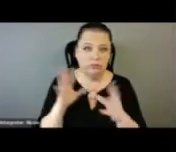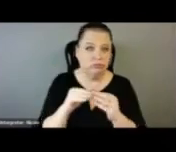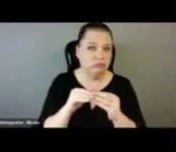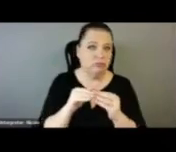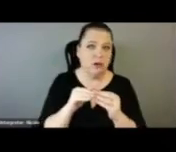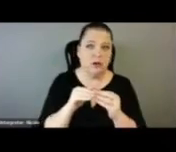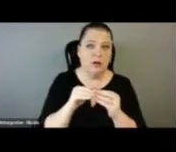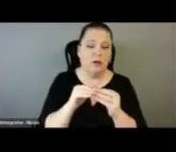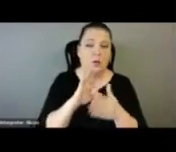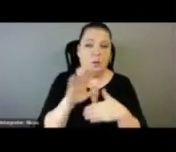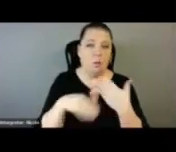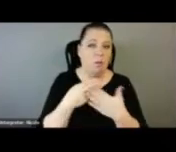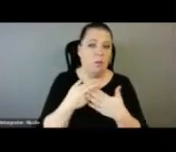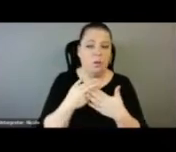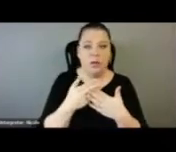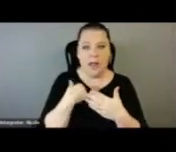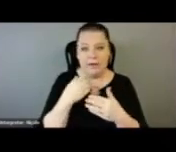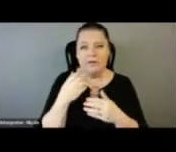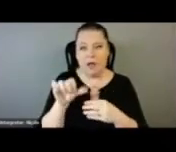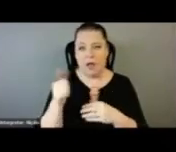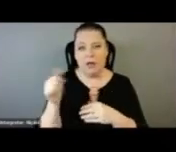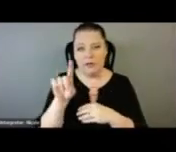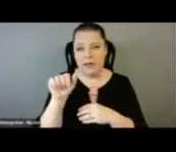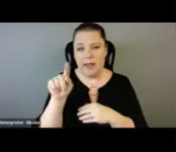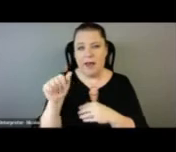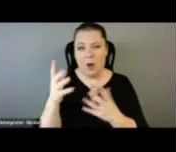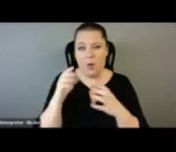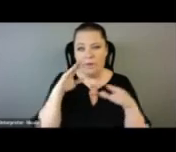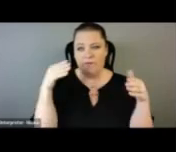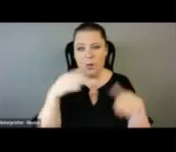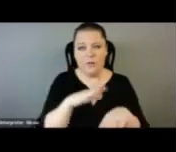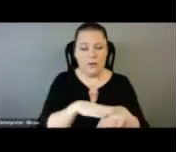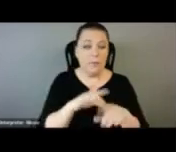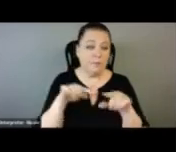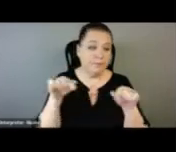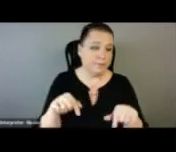you guys, because we have a number of other data that we want to look at. But But here's a couple things. So the very